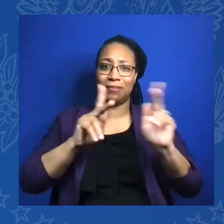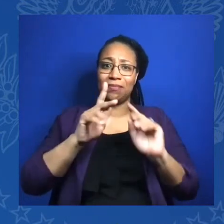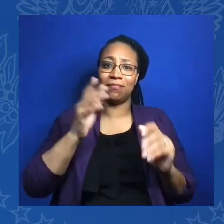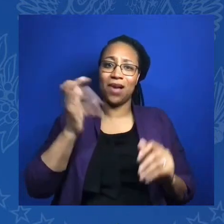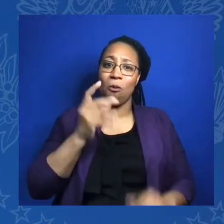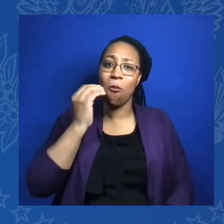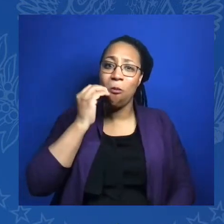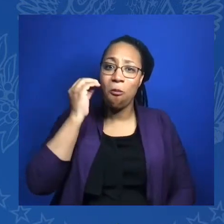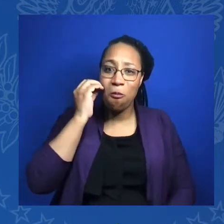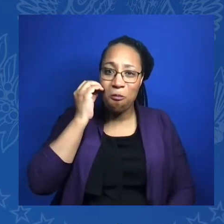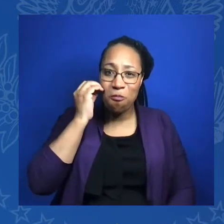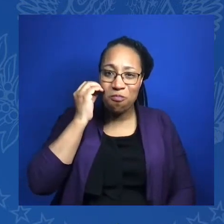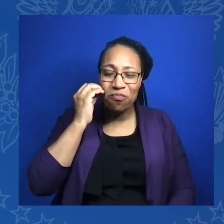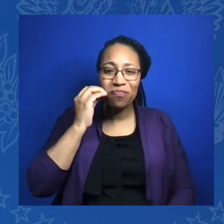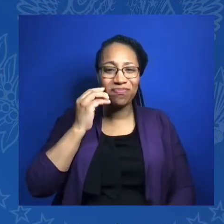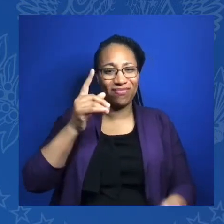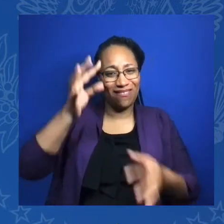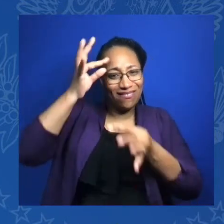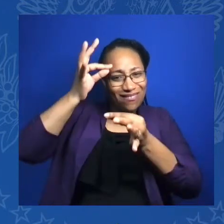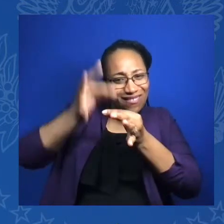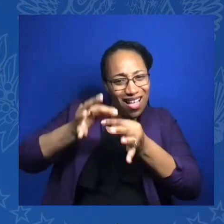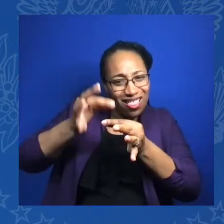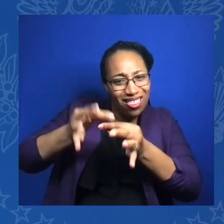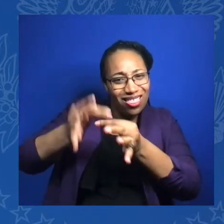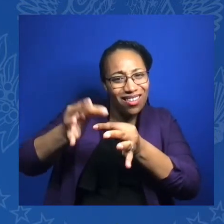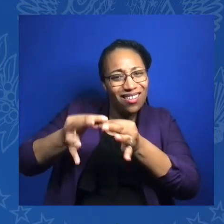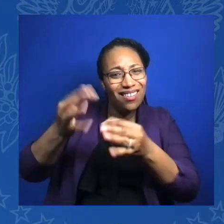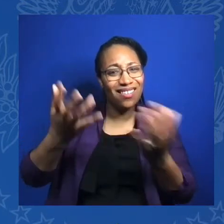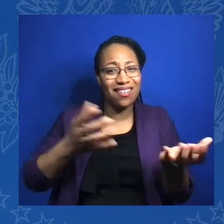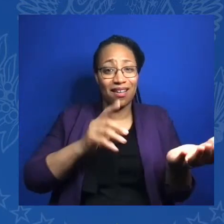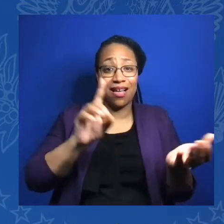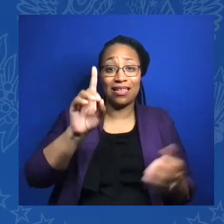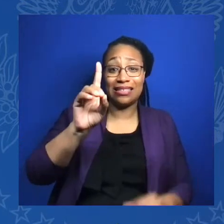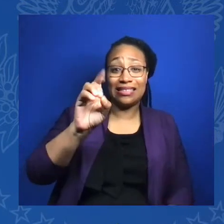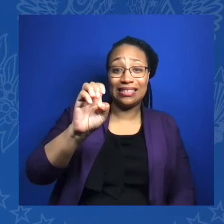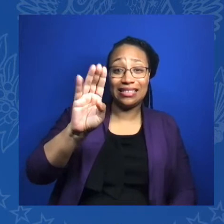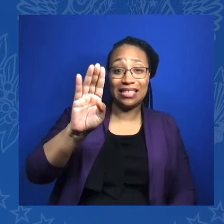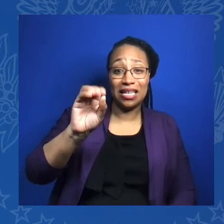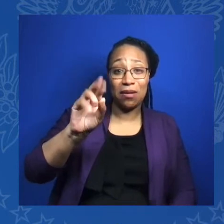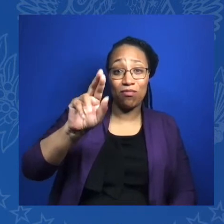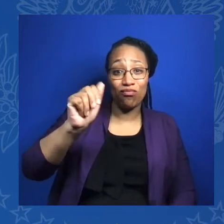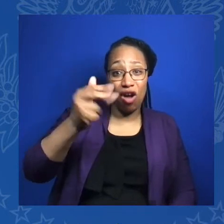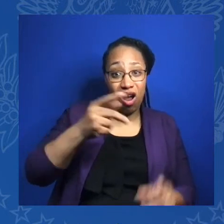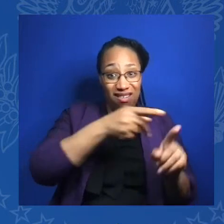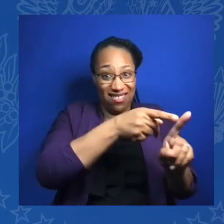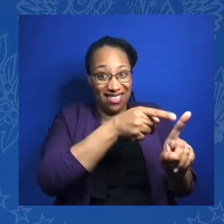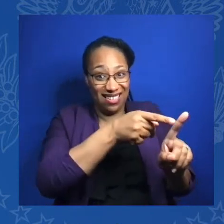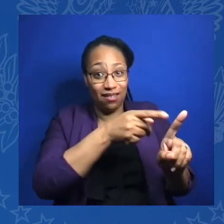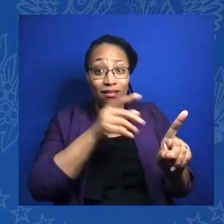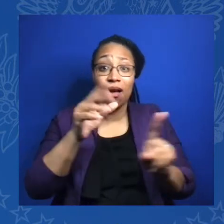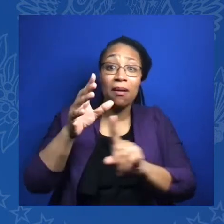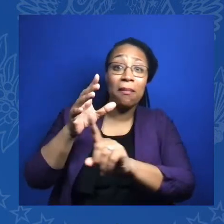She knows from our several conversations -- the conversations with me and my senior staff -- we are not giving up.